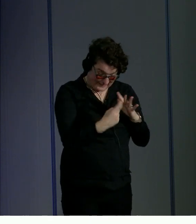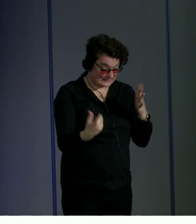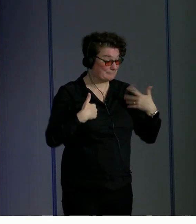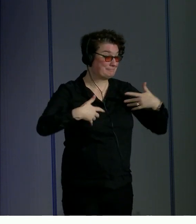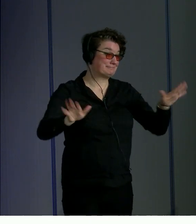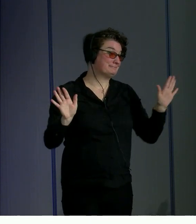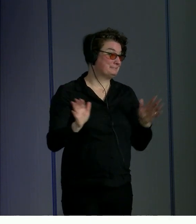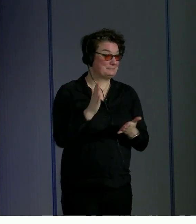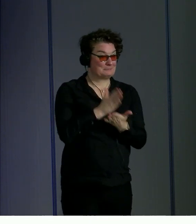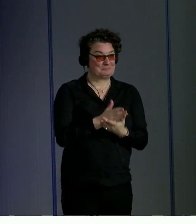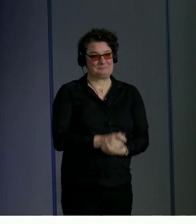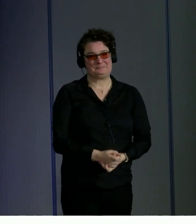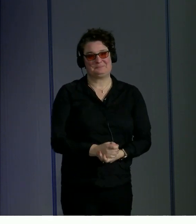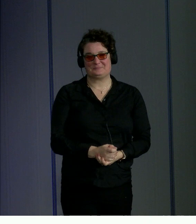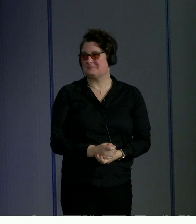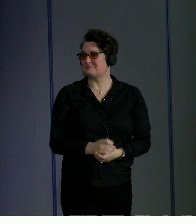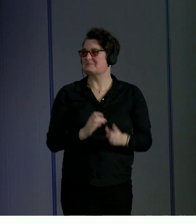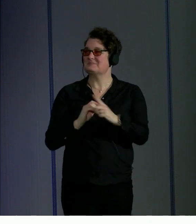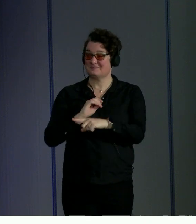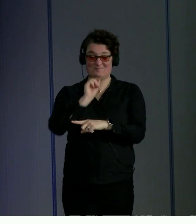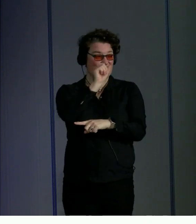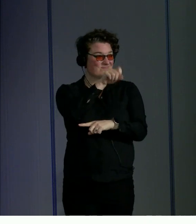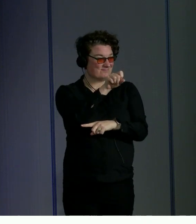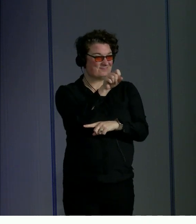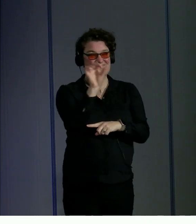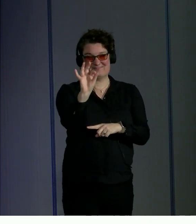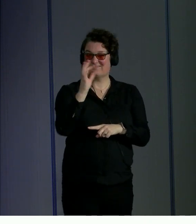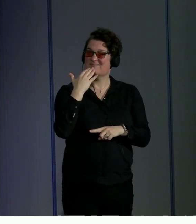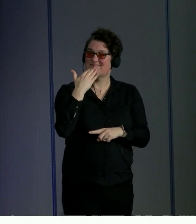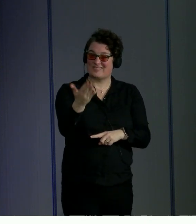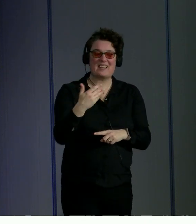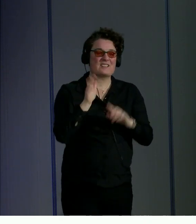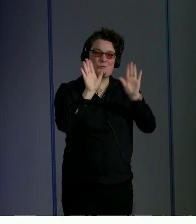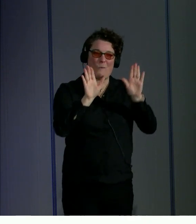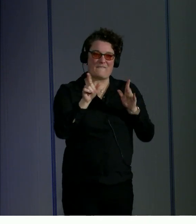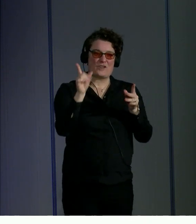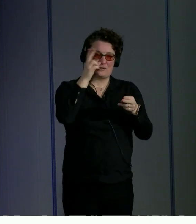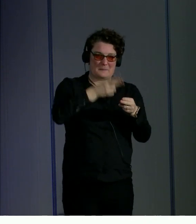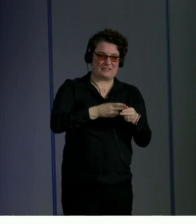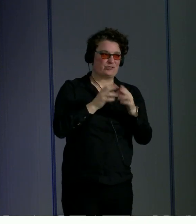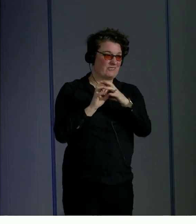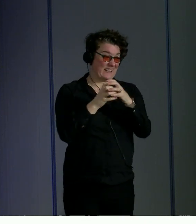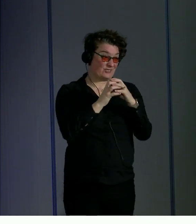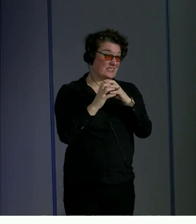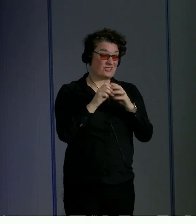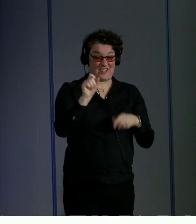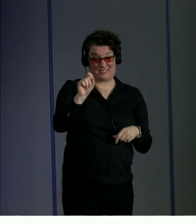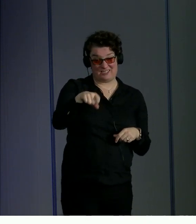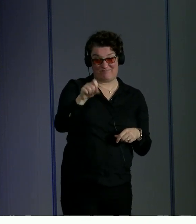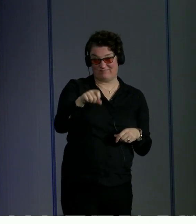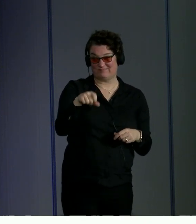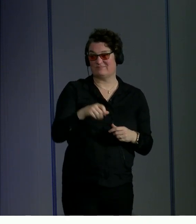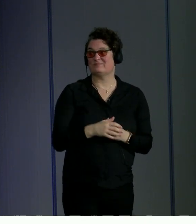It's wonderful you brought up intersectionality as well. And